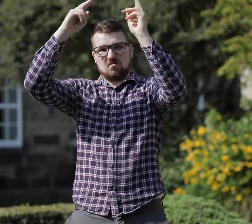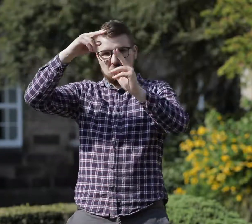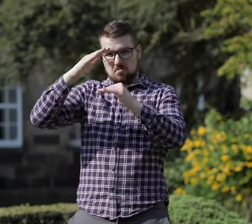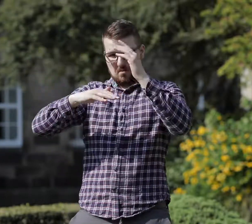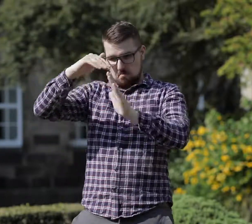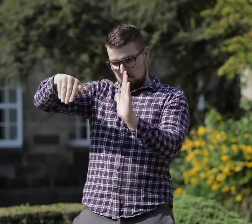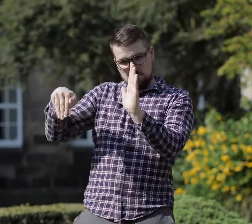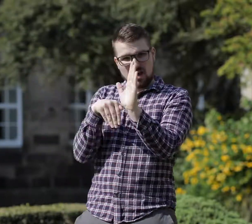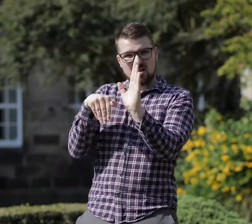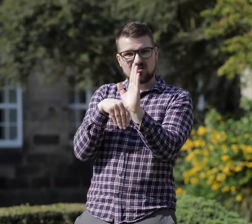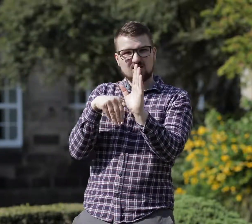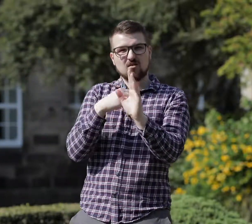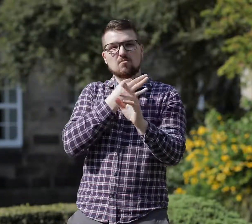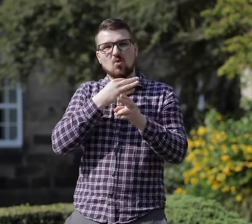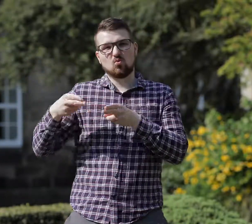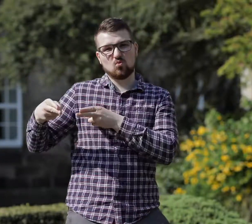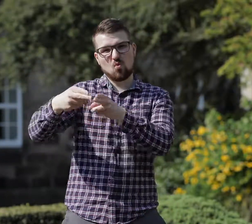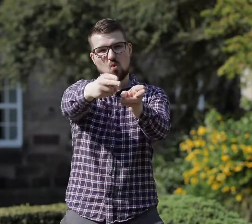and it's behind the tower building on the Perth road.